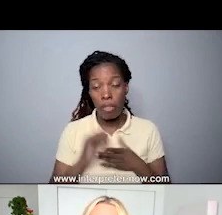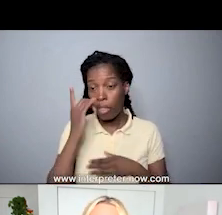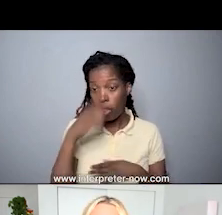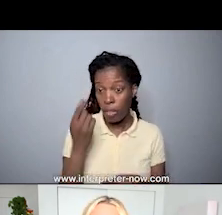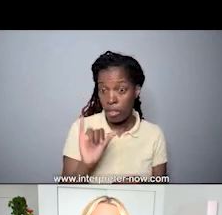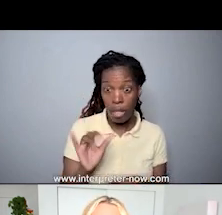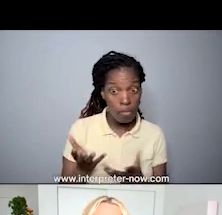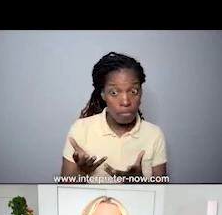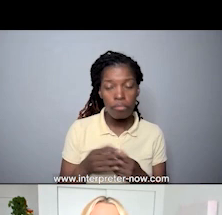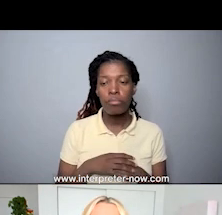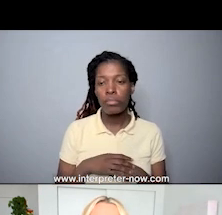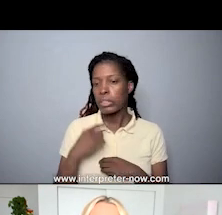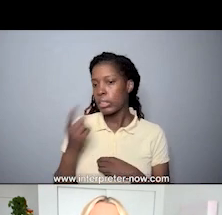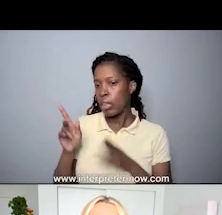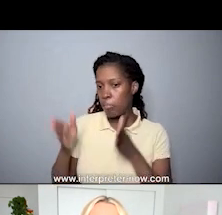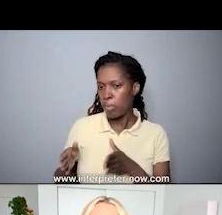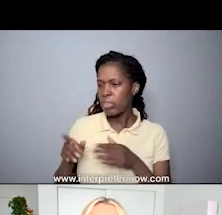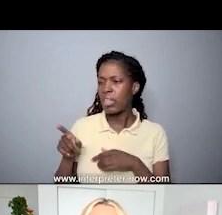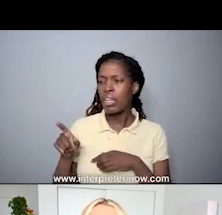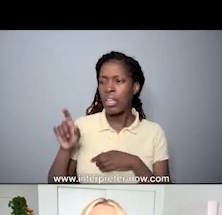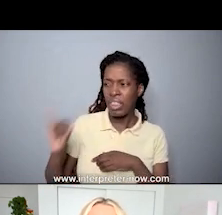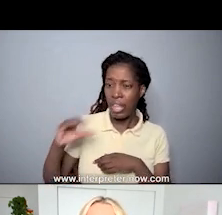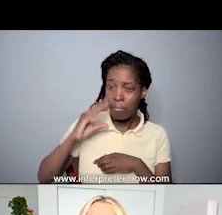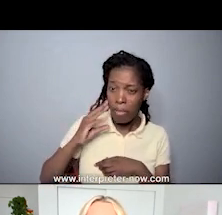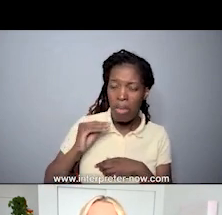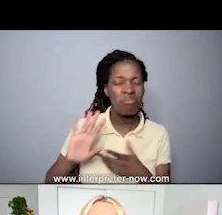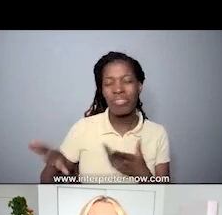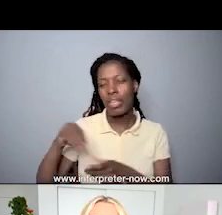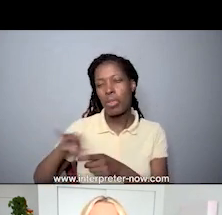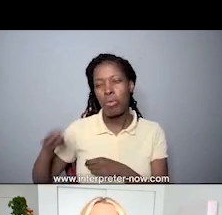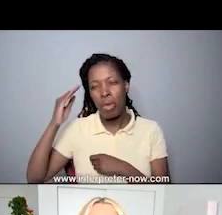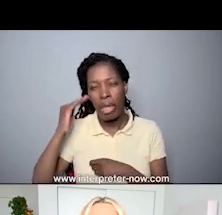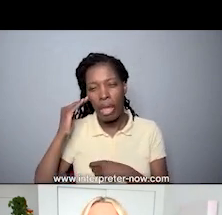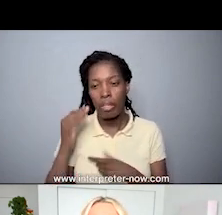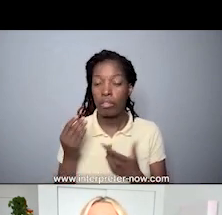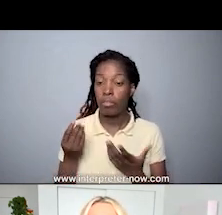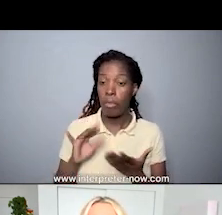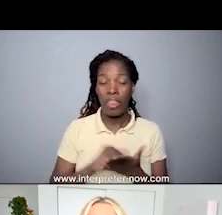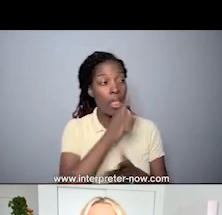So that might look like telling somebody their experience with exclusion is all in their